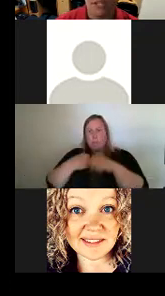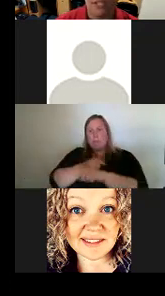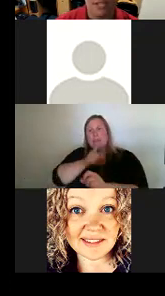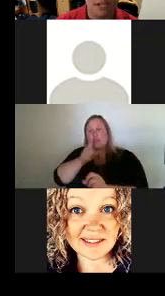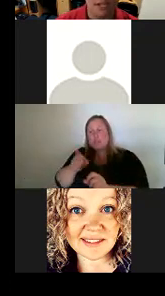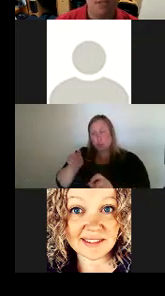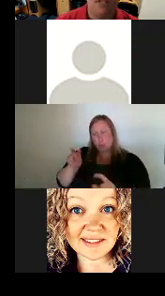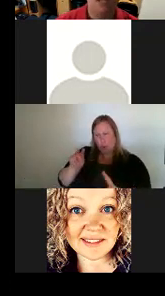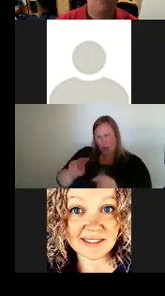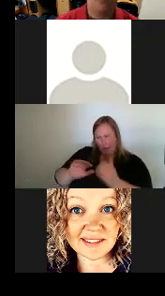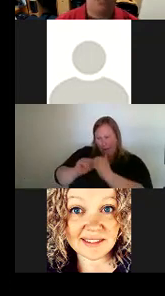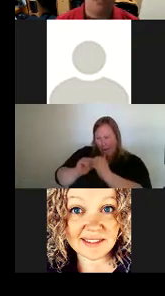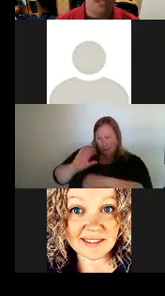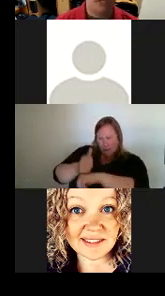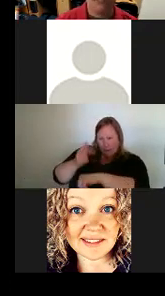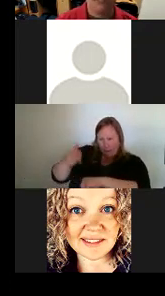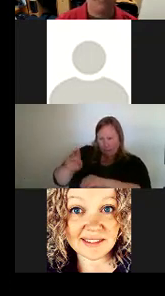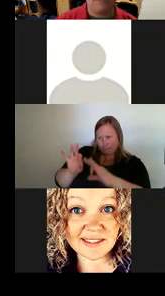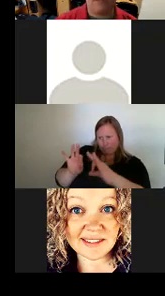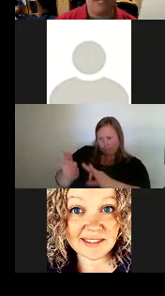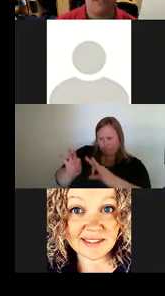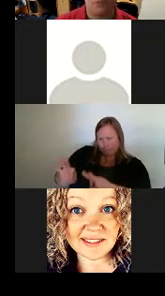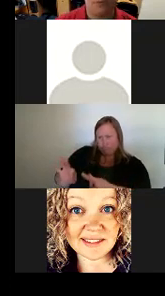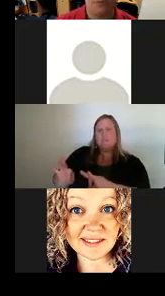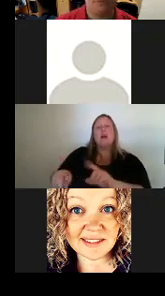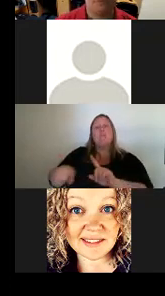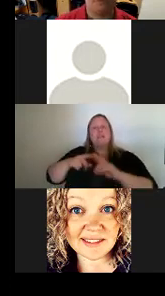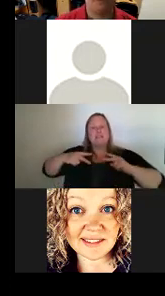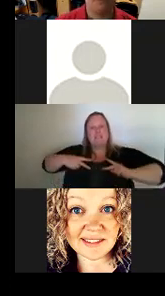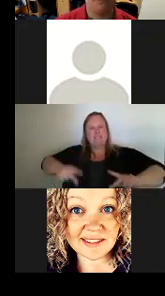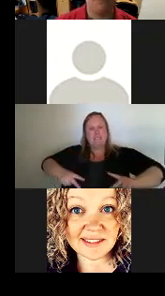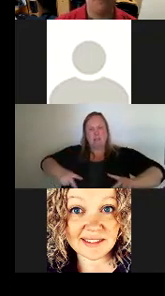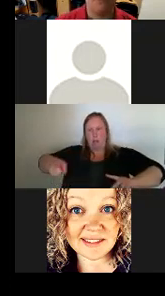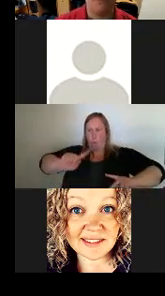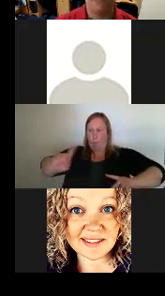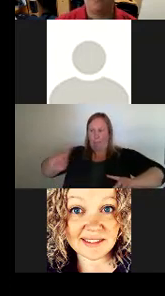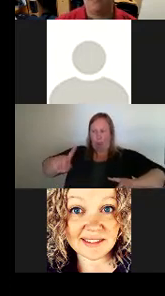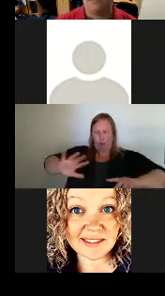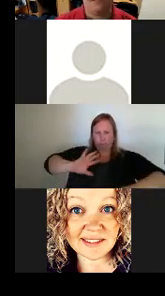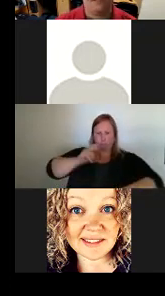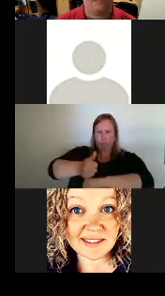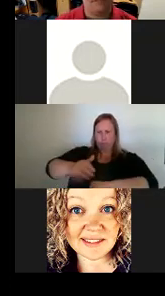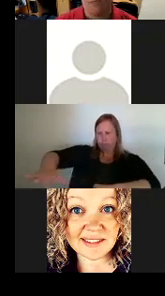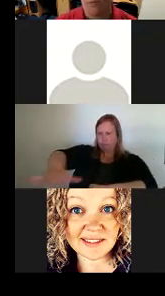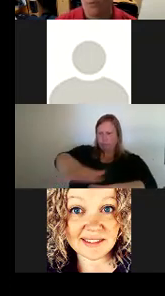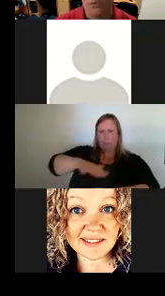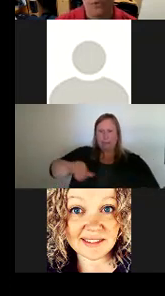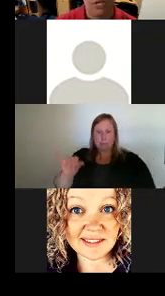CONFIGURATION AND SETUP, AND THAT INCLUDES THE PHYSICAL SPACE AS WELL. AND THIS IS THE SAME FOR REMOTE TRAINING OR